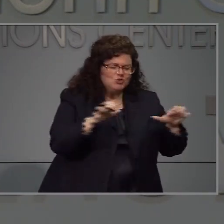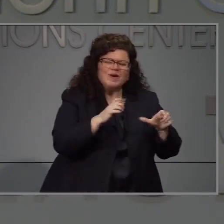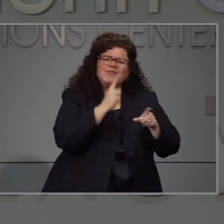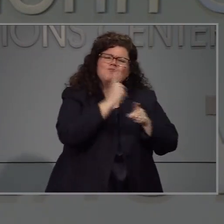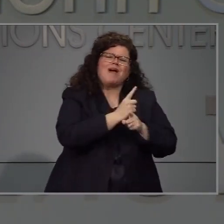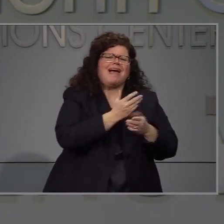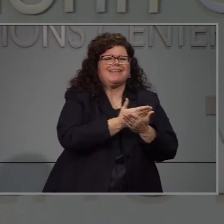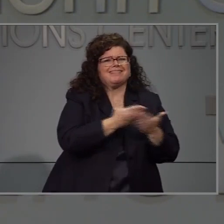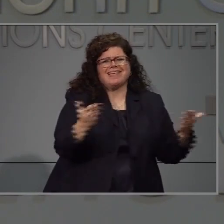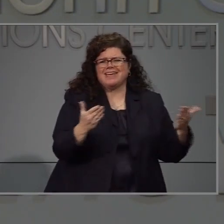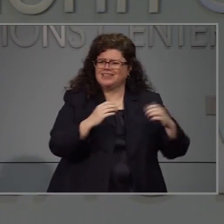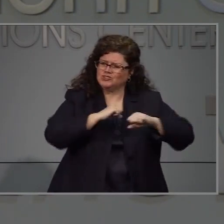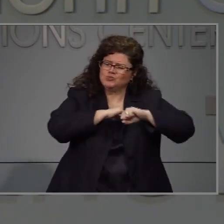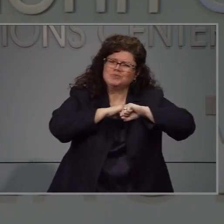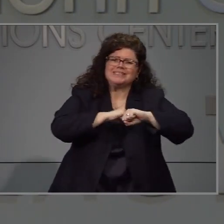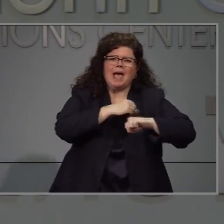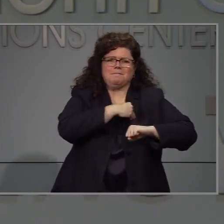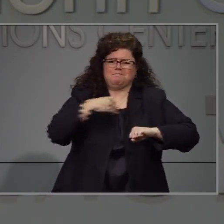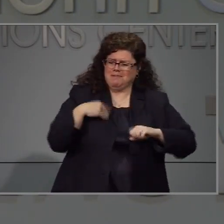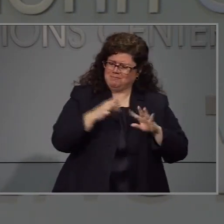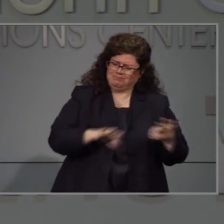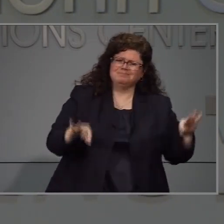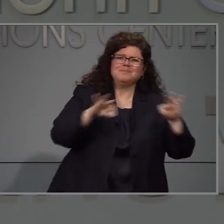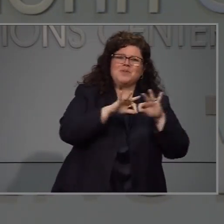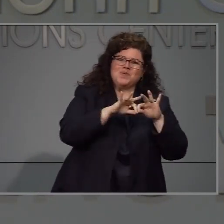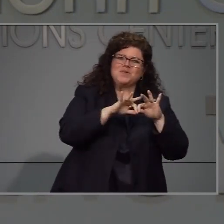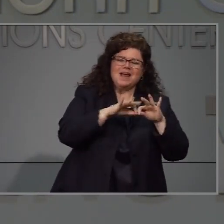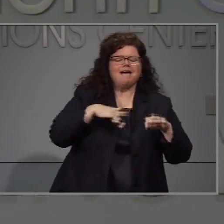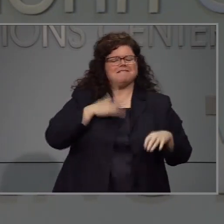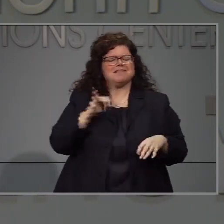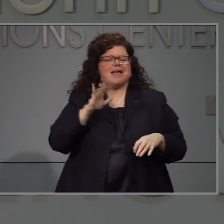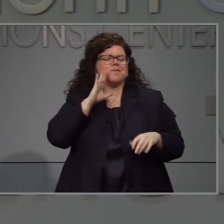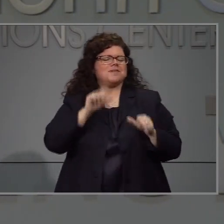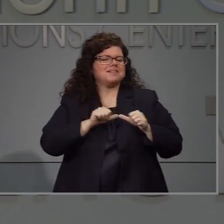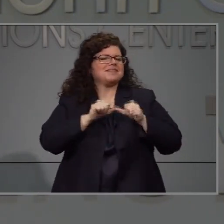A CHURCHES THAT HAVE BEEN DOING OUTSIDE SERVICES AND DRIVE-IN SERVICES AND YOU HEAR ABOUT THE ONES THAT AREN'T BUT THE VAST